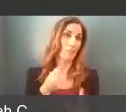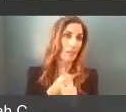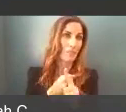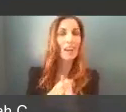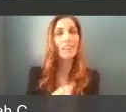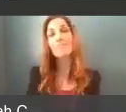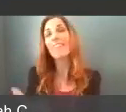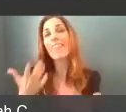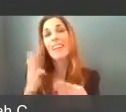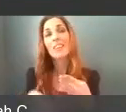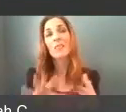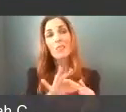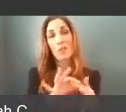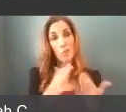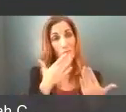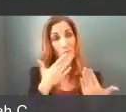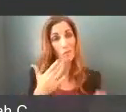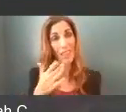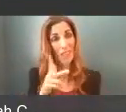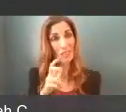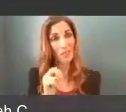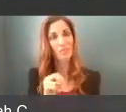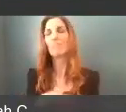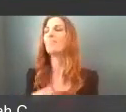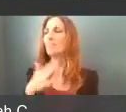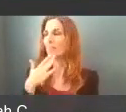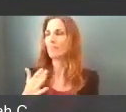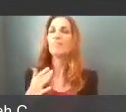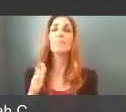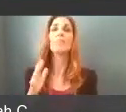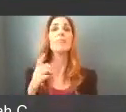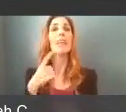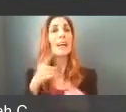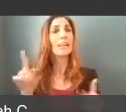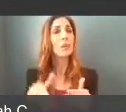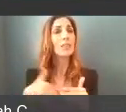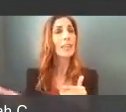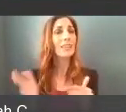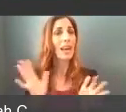[Commissioner Arkoosh] Thank you, Ken. I'll just announce that our next virtual briefing will be Wednesday,